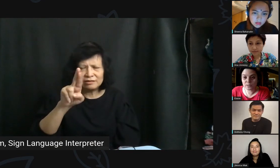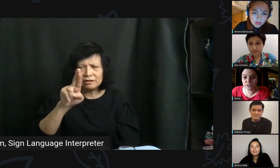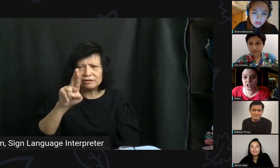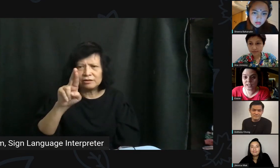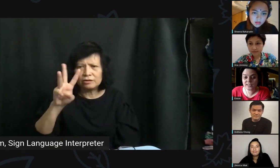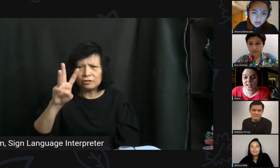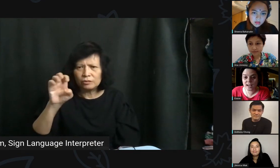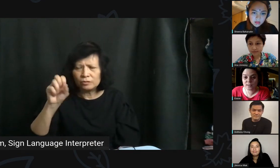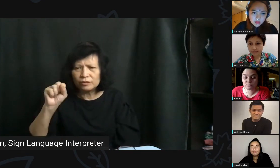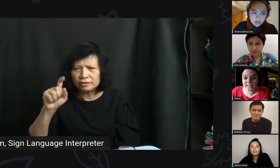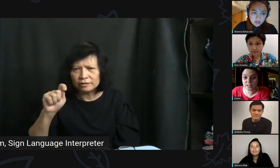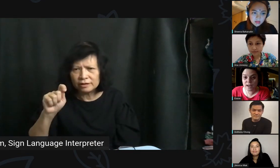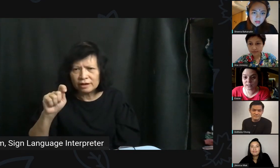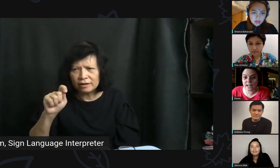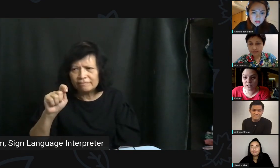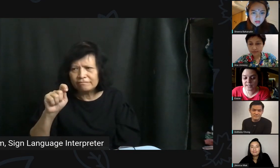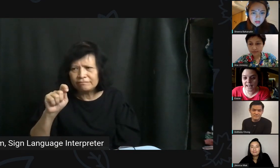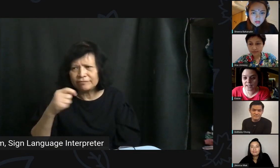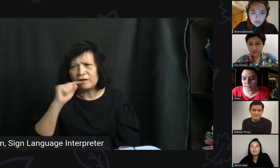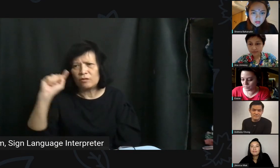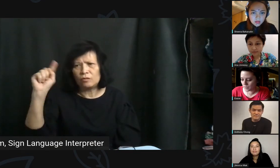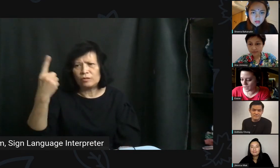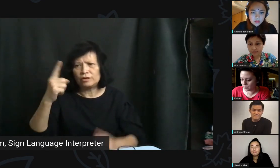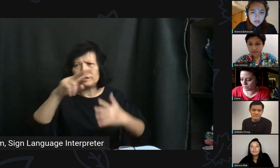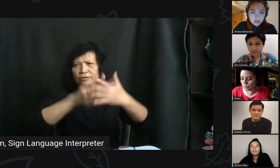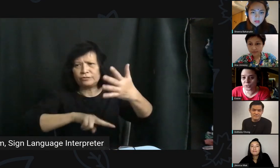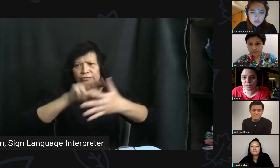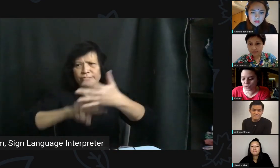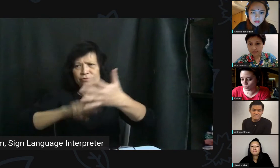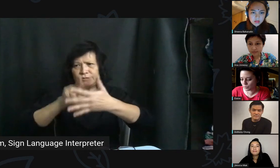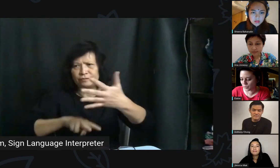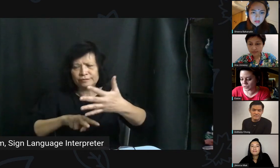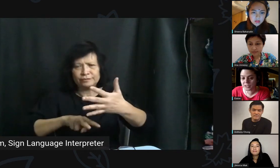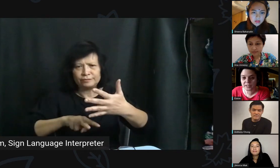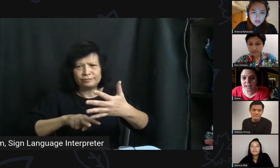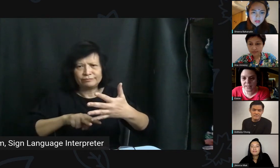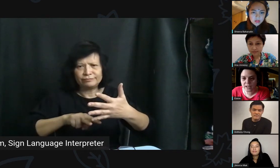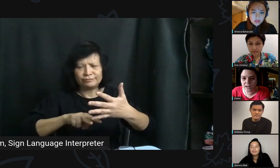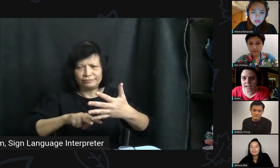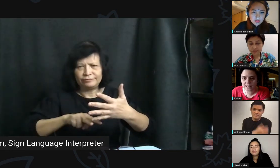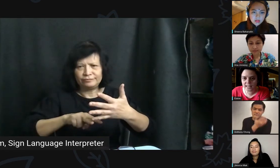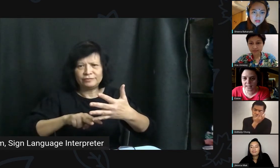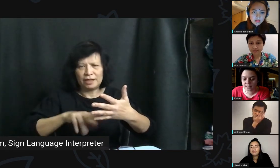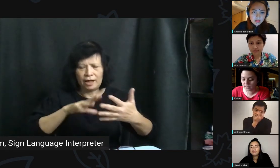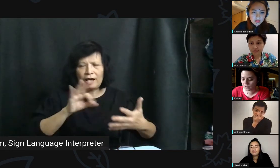I will just read them out loud and put them to the person that they are allocated.